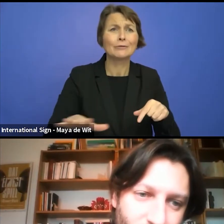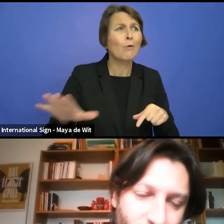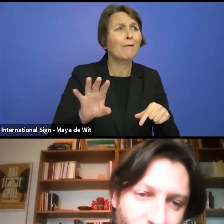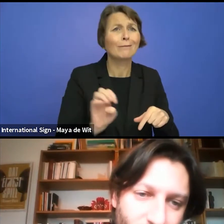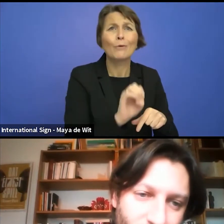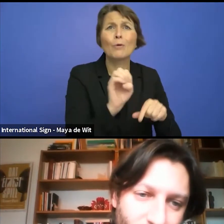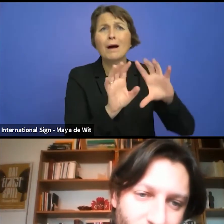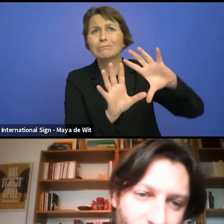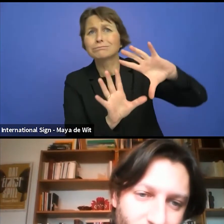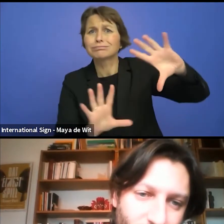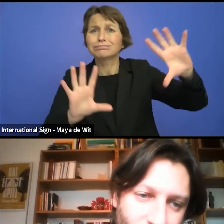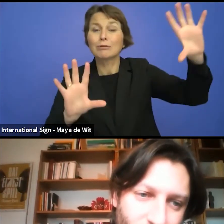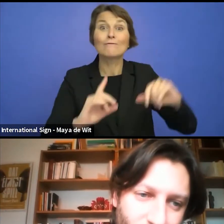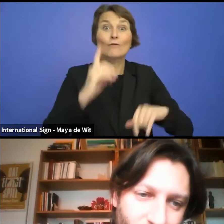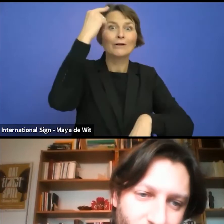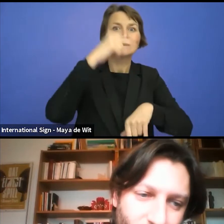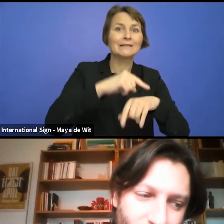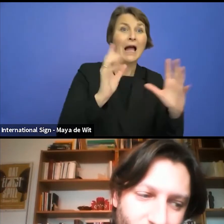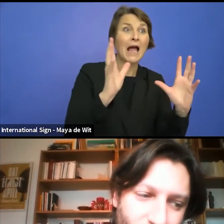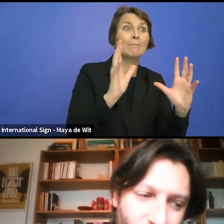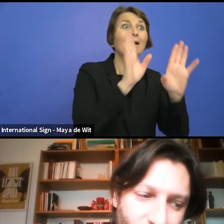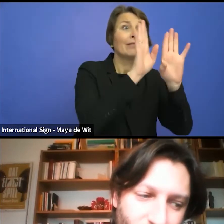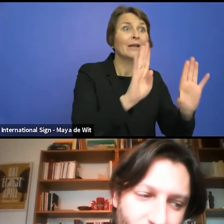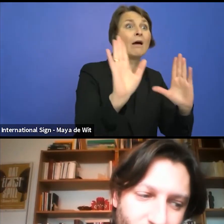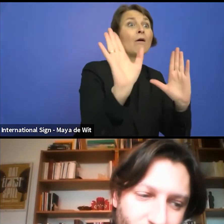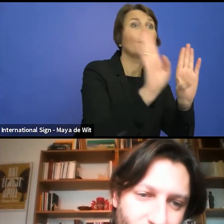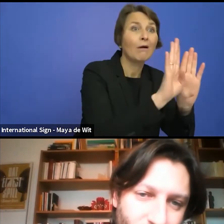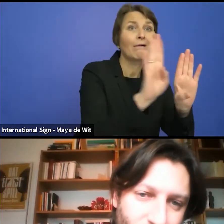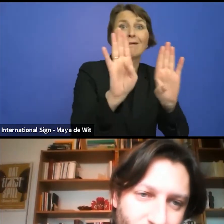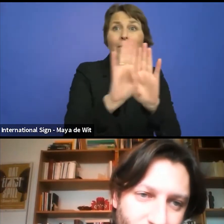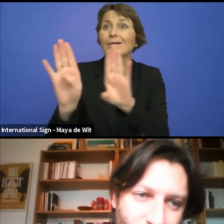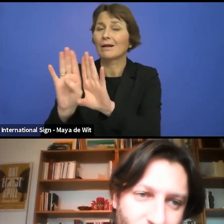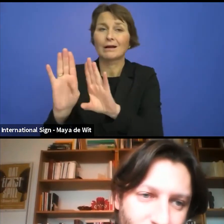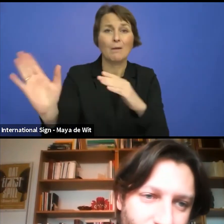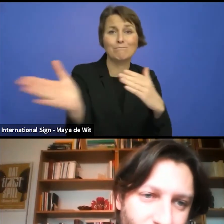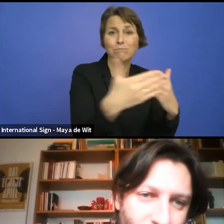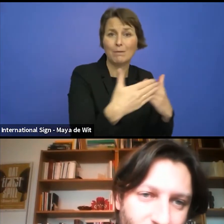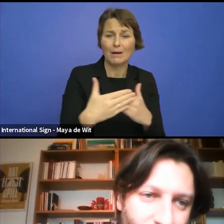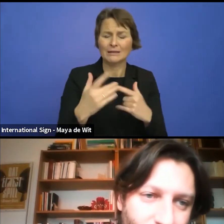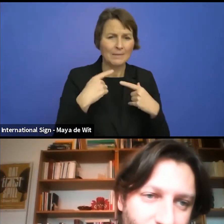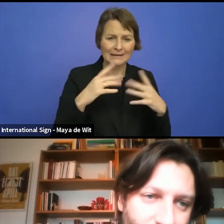first lockdown. Tirelessly developing strategies, complying with sanitary regulations to reopen